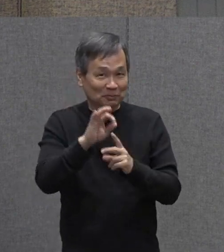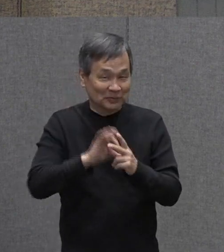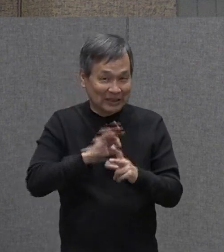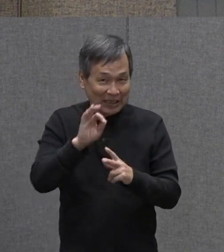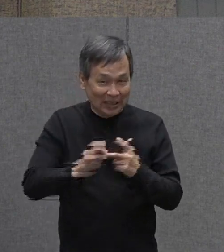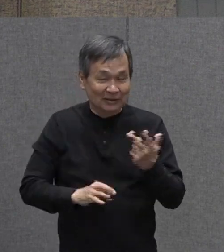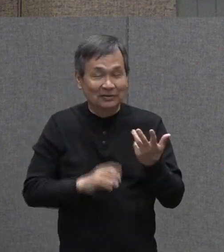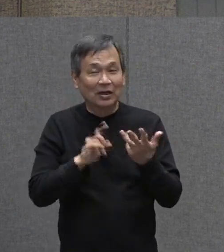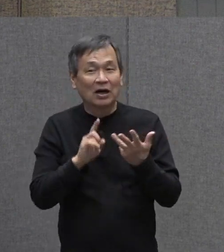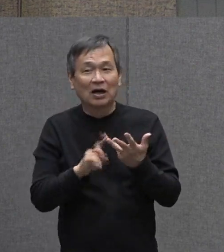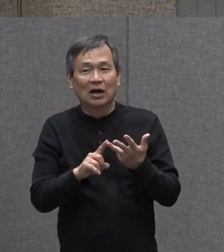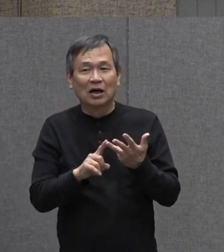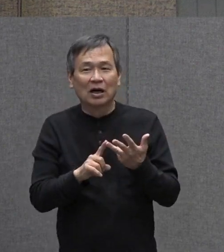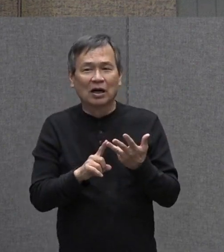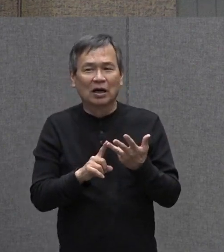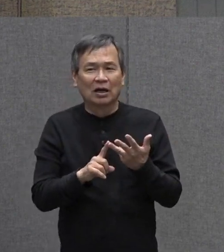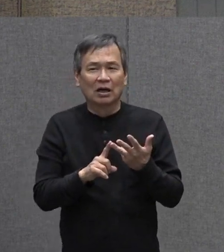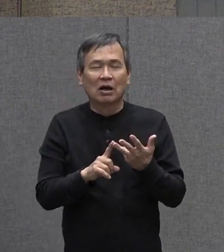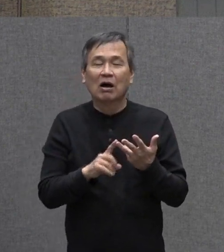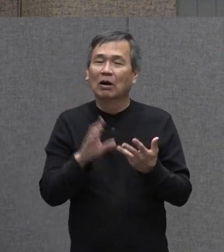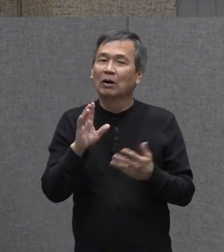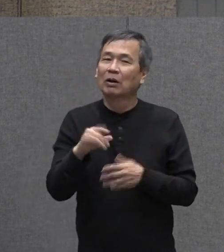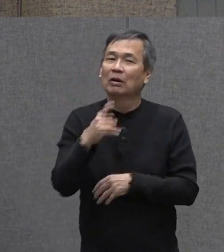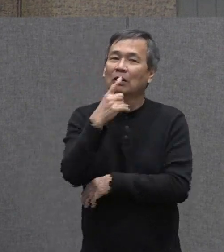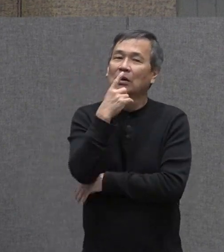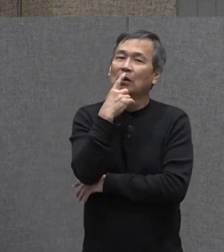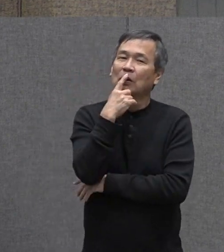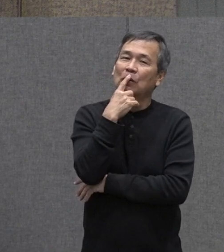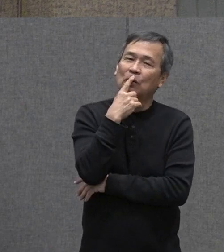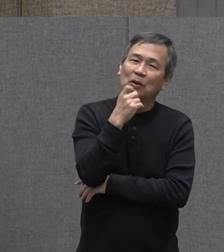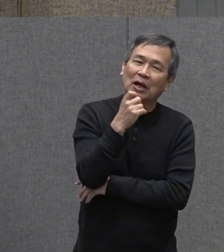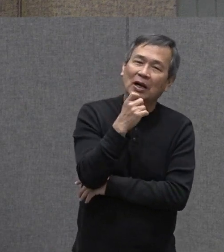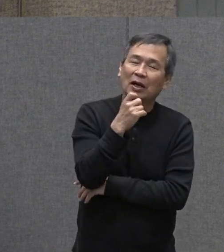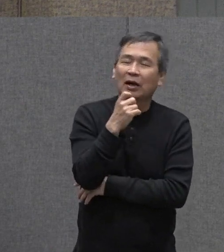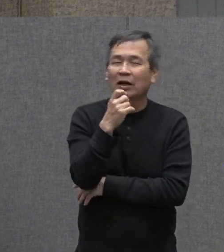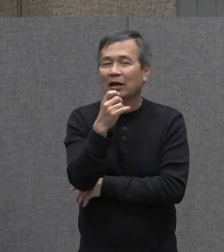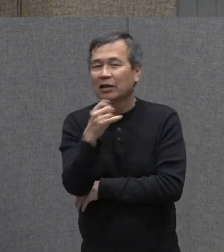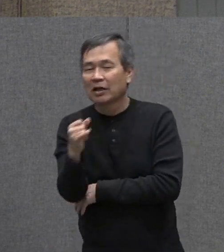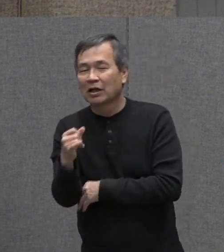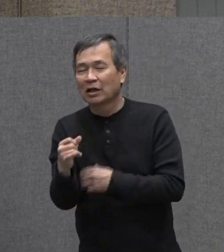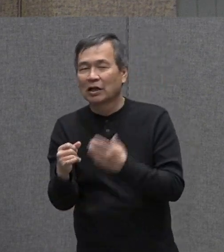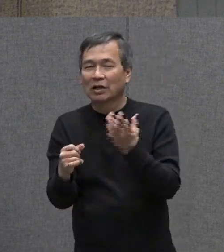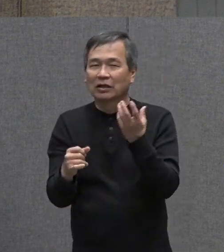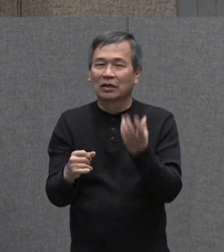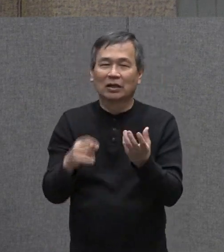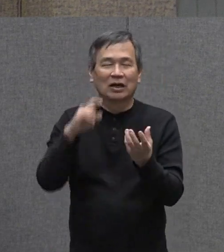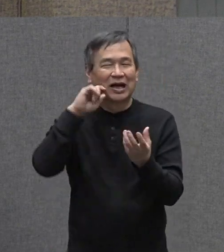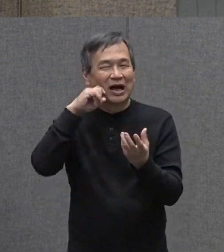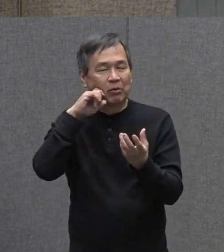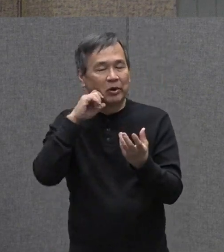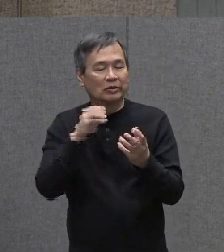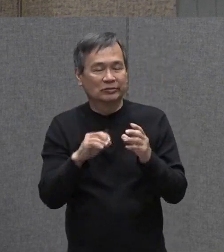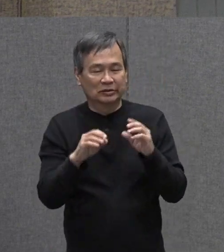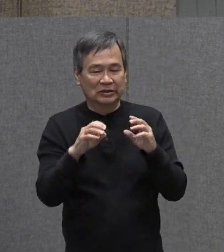Oh, this is a red and yellow apple. It's striped, it's hard.